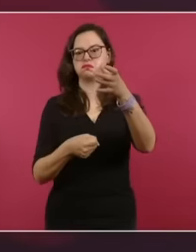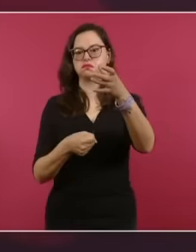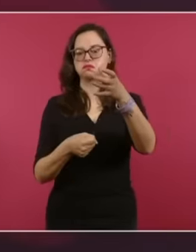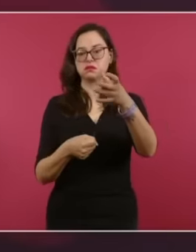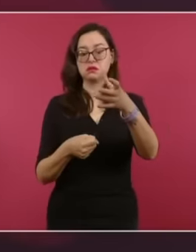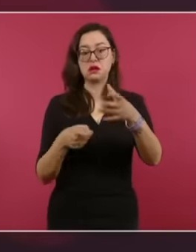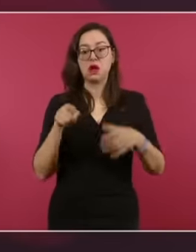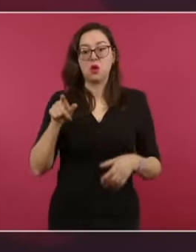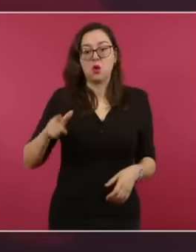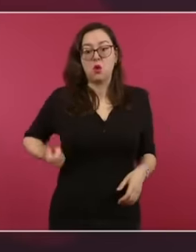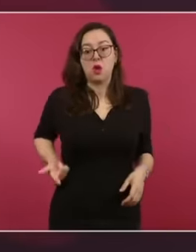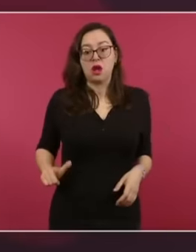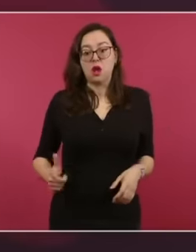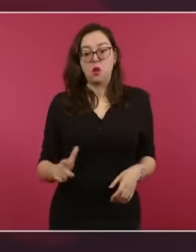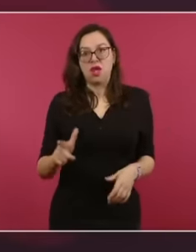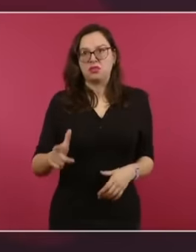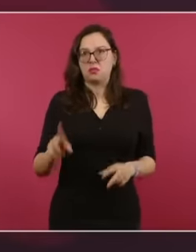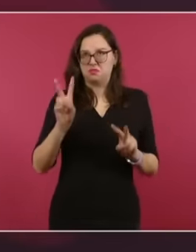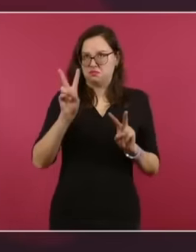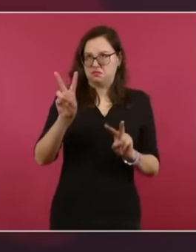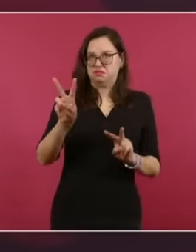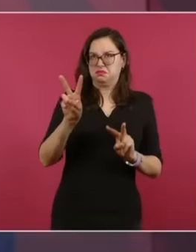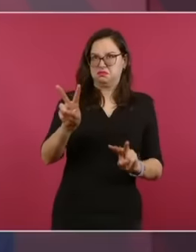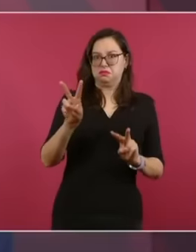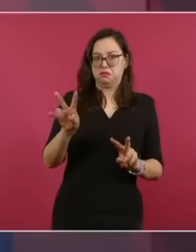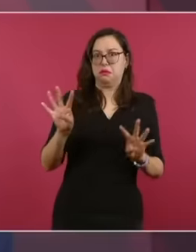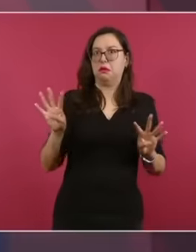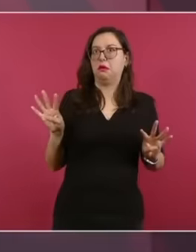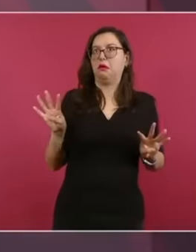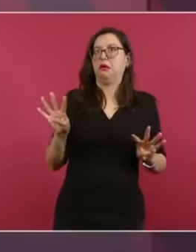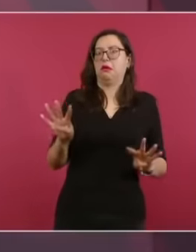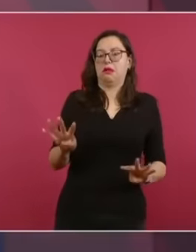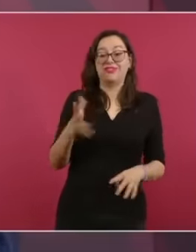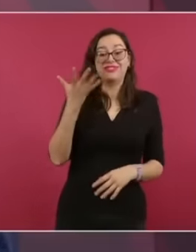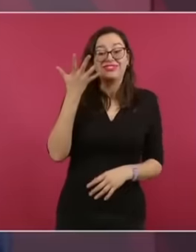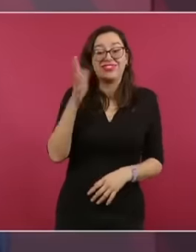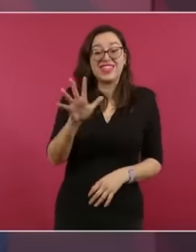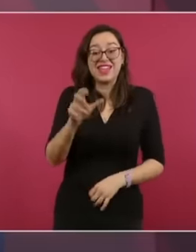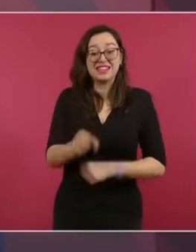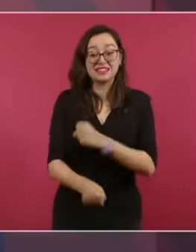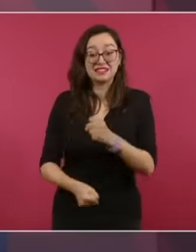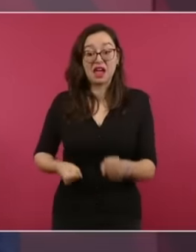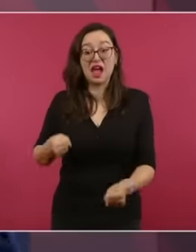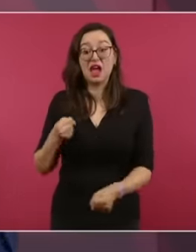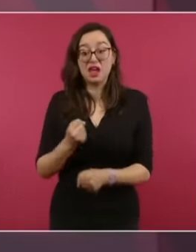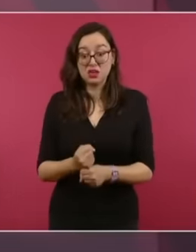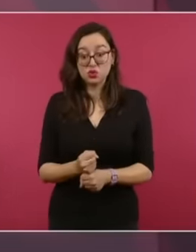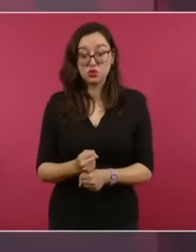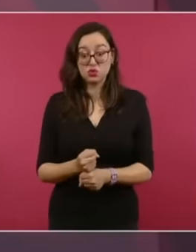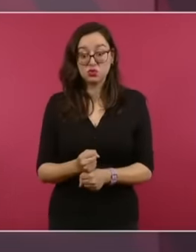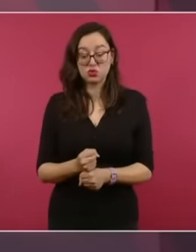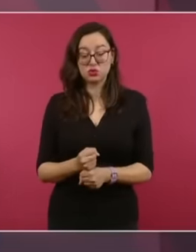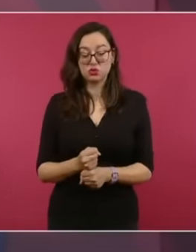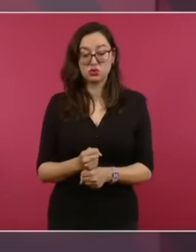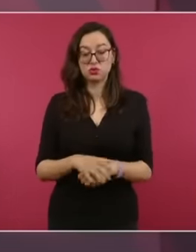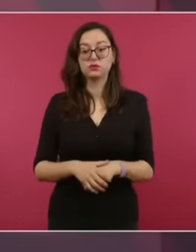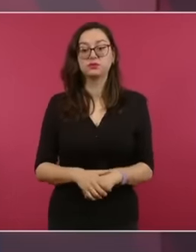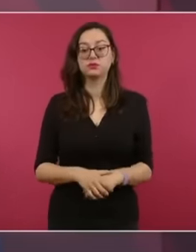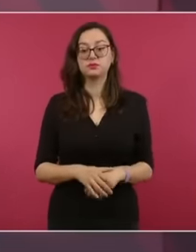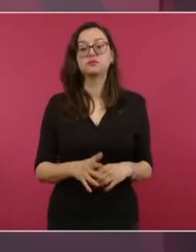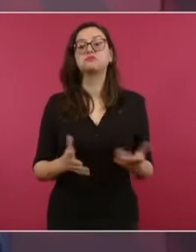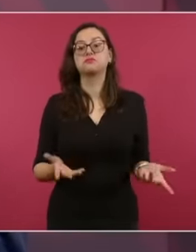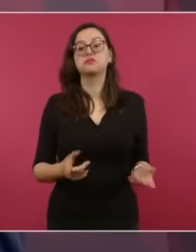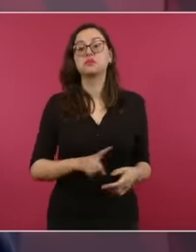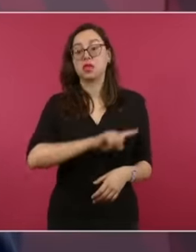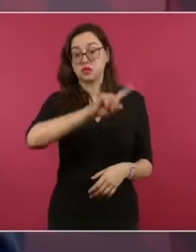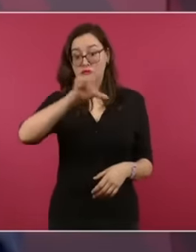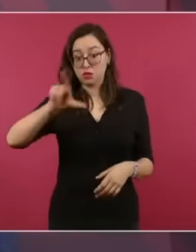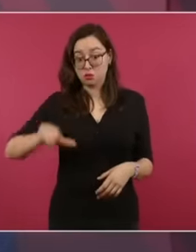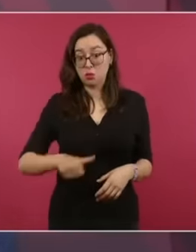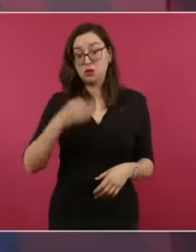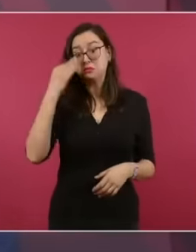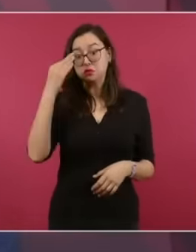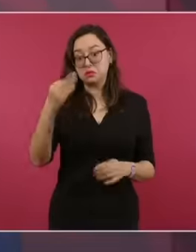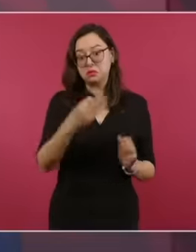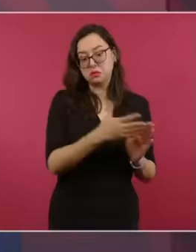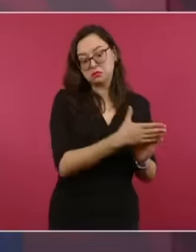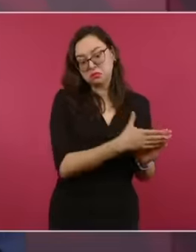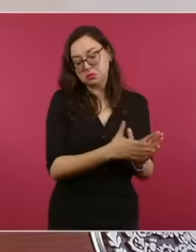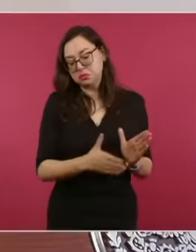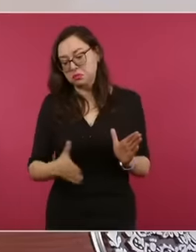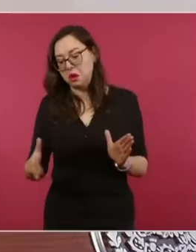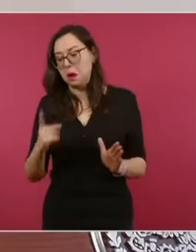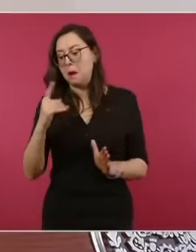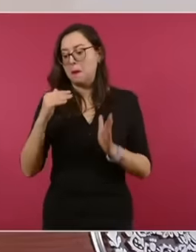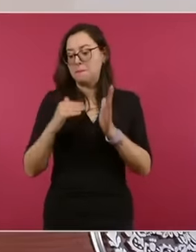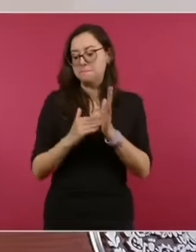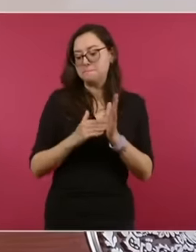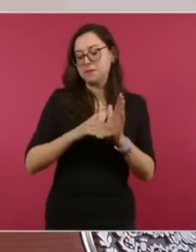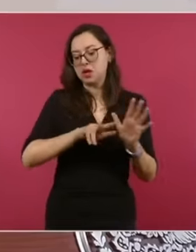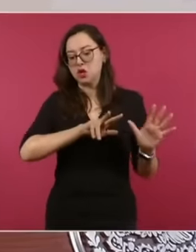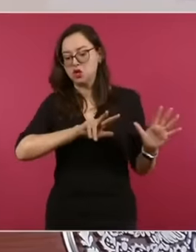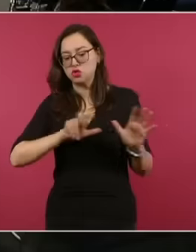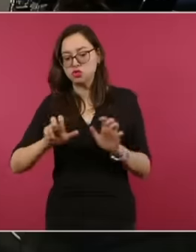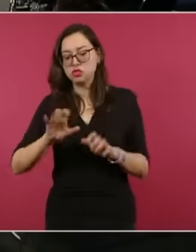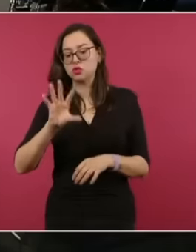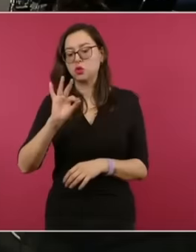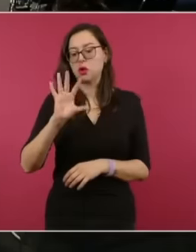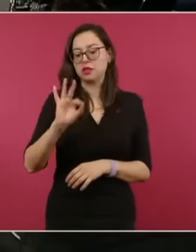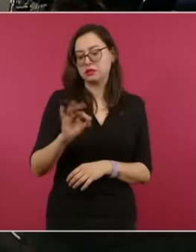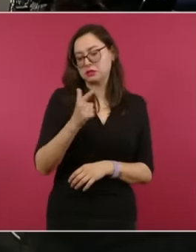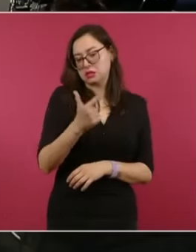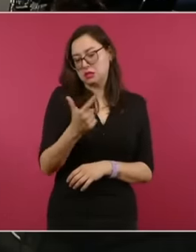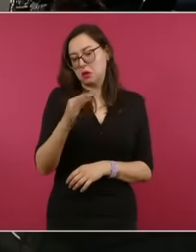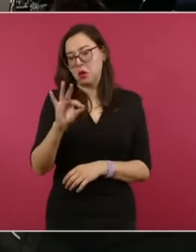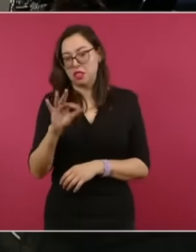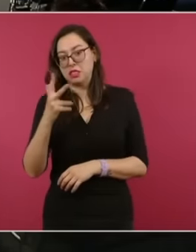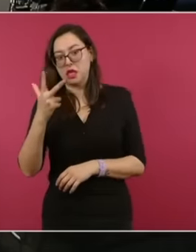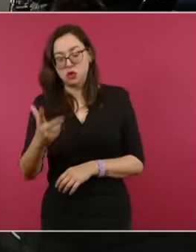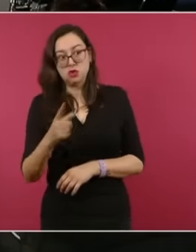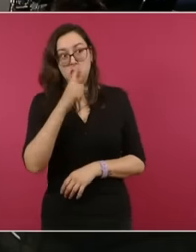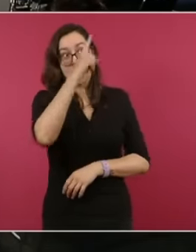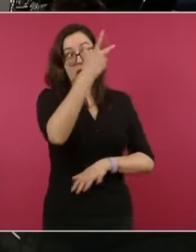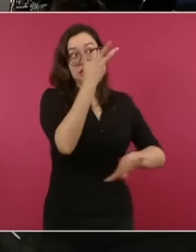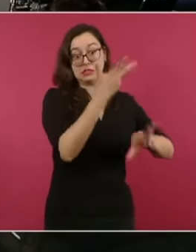Guanajuato and When the American invasion of 18 47 48 that we needed to unite,